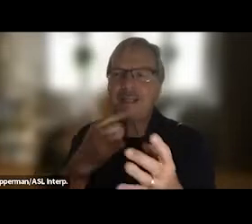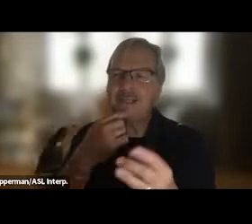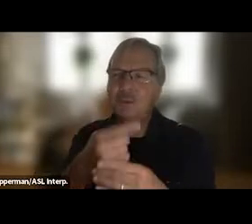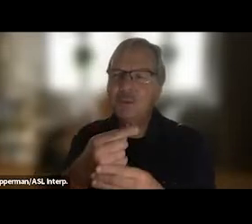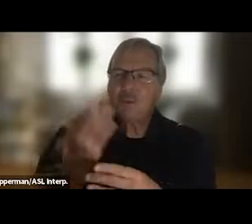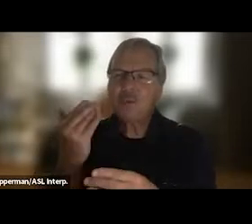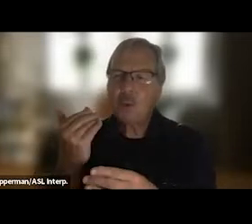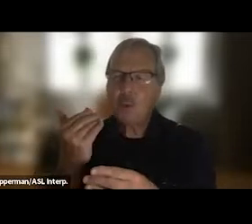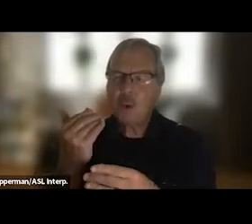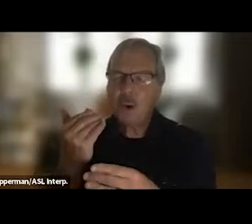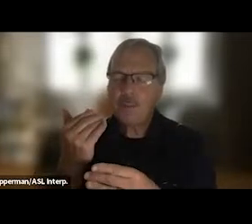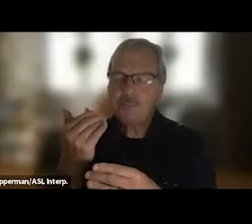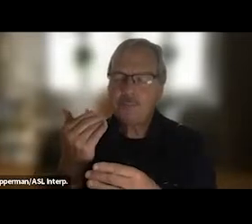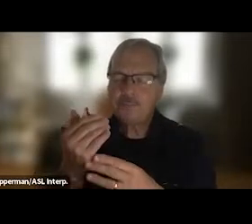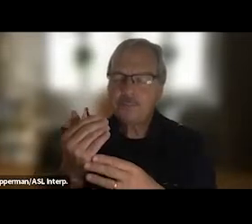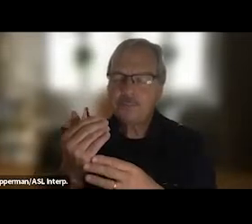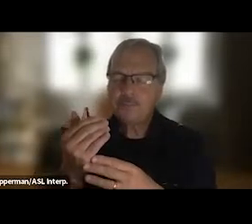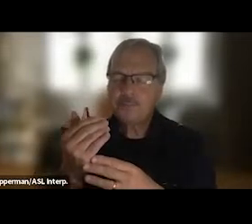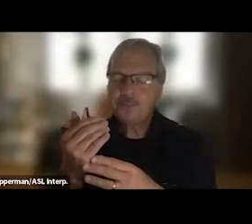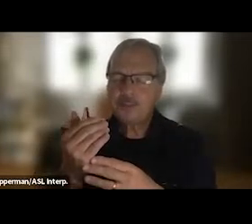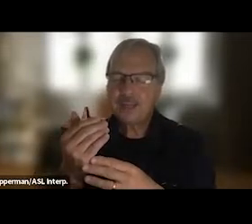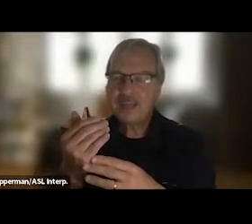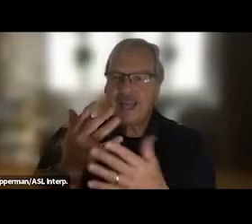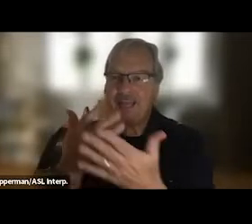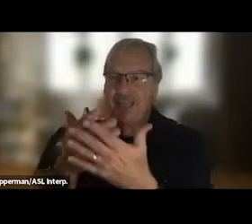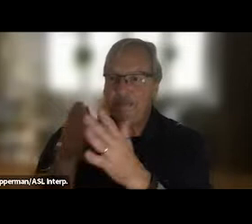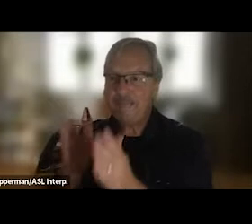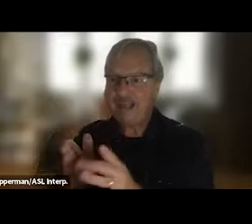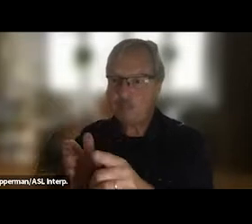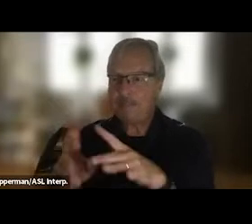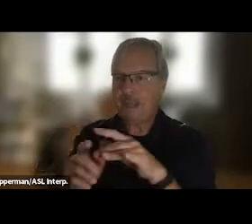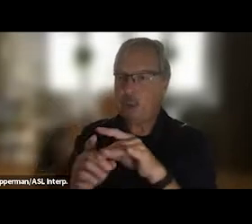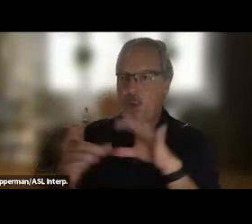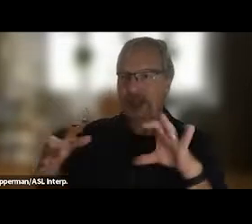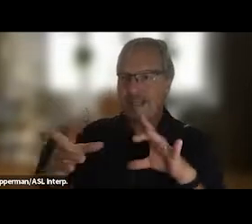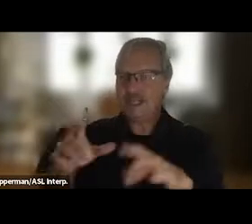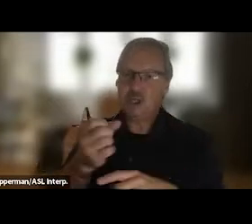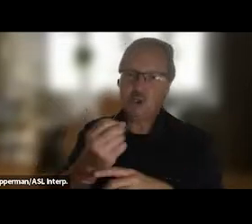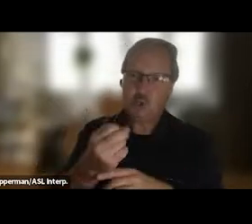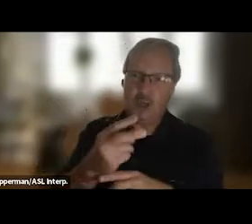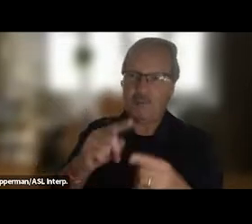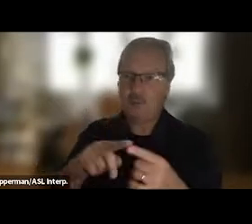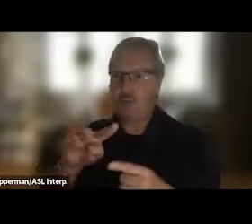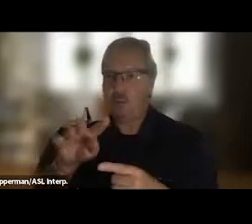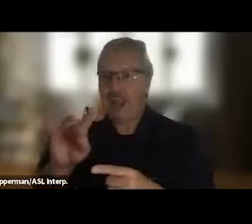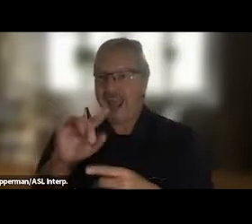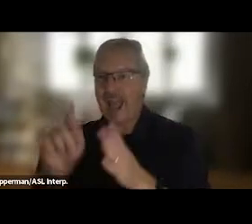of the inmates were being released within 12 to 48 hours. And some of the longer acting